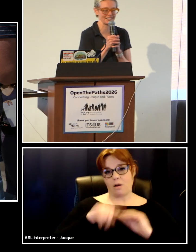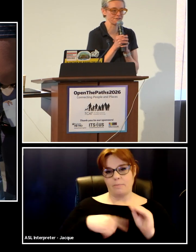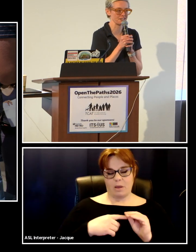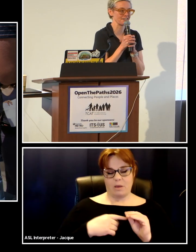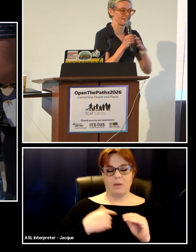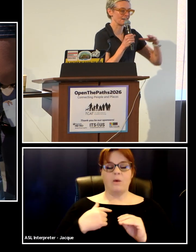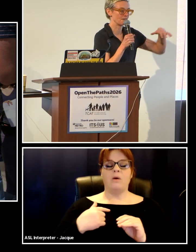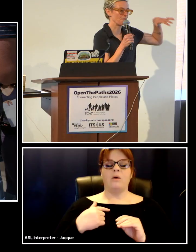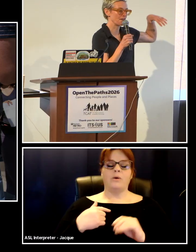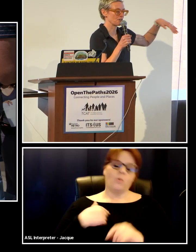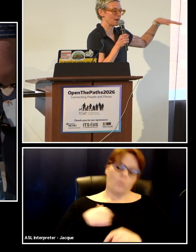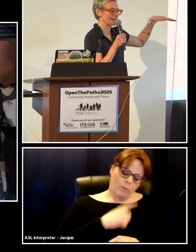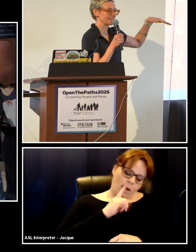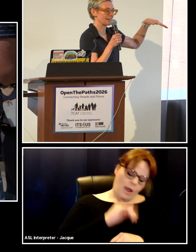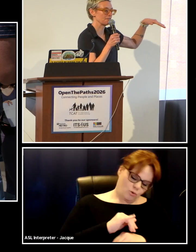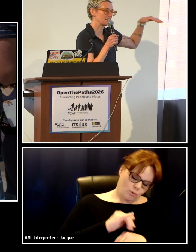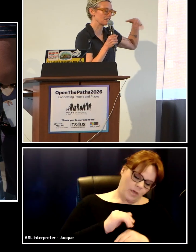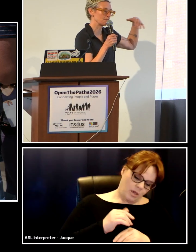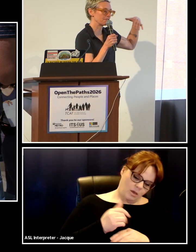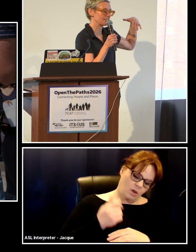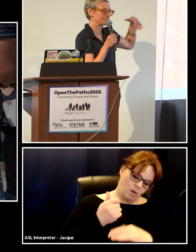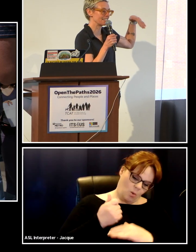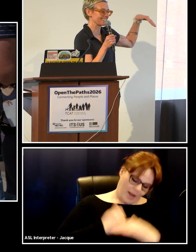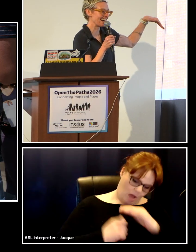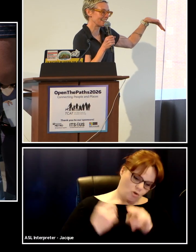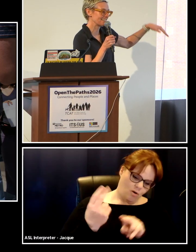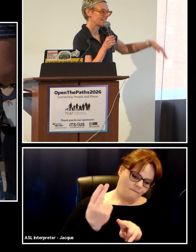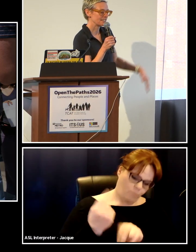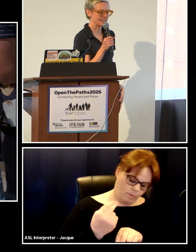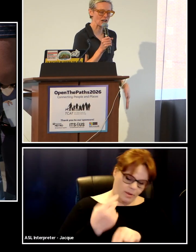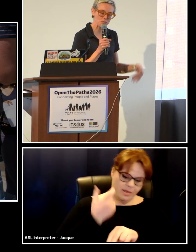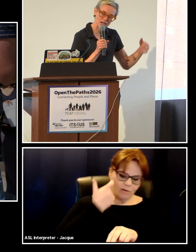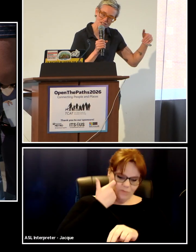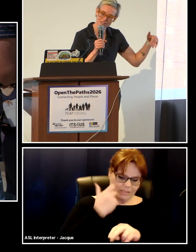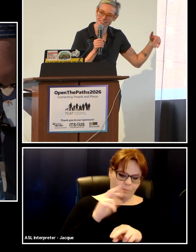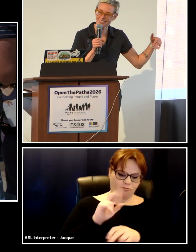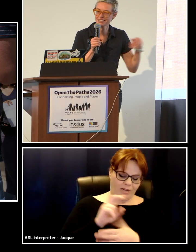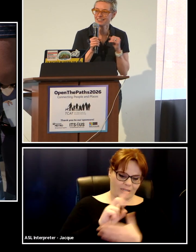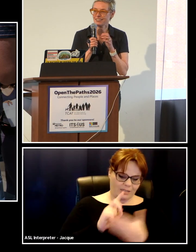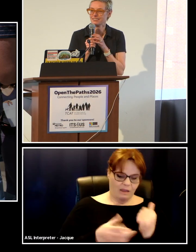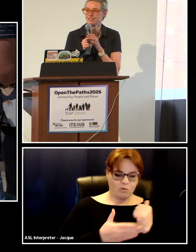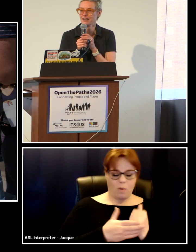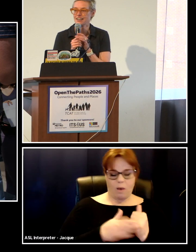a freeway um underpass that had recently been redesigned to help pedestrians and and to try to